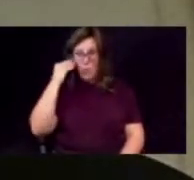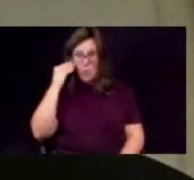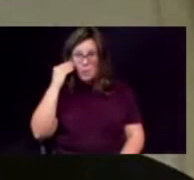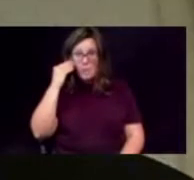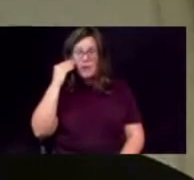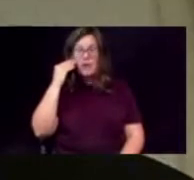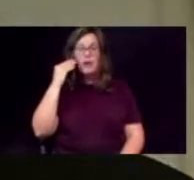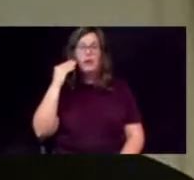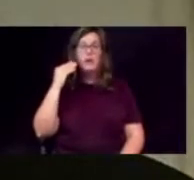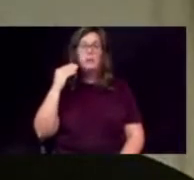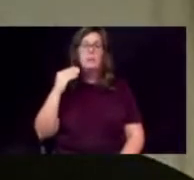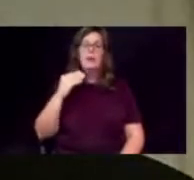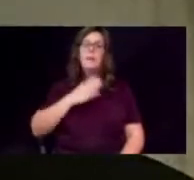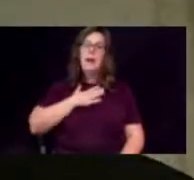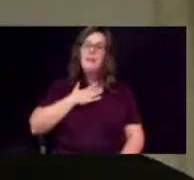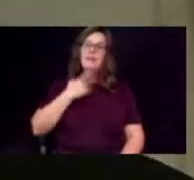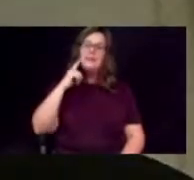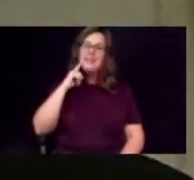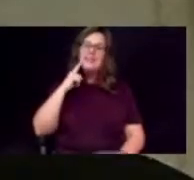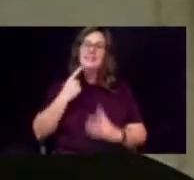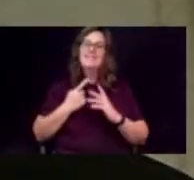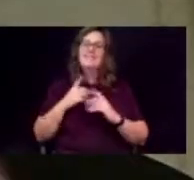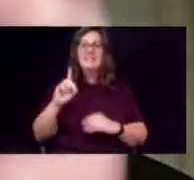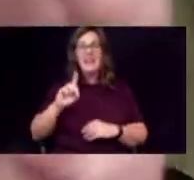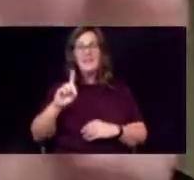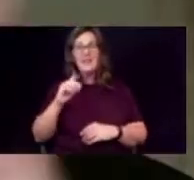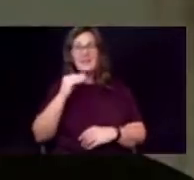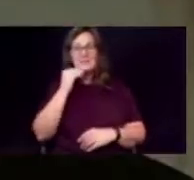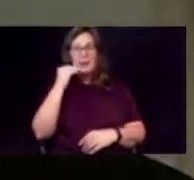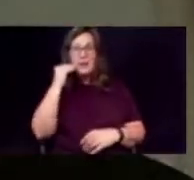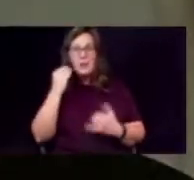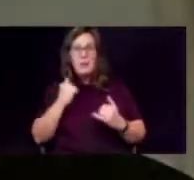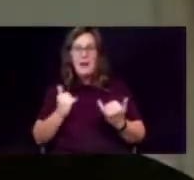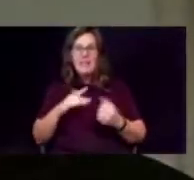start thinking about denver as my home too but even within that kind of geographical context